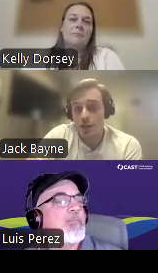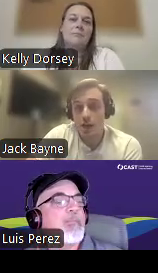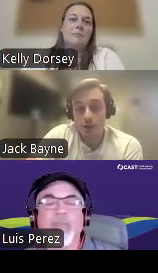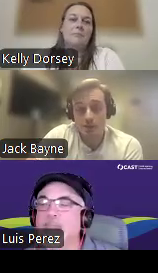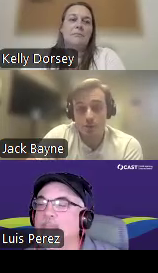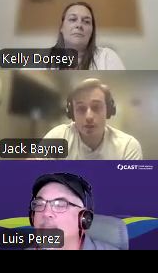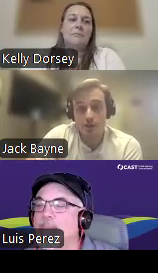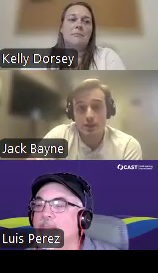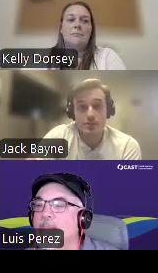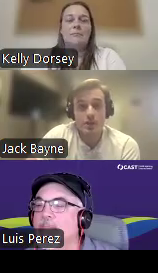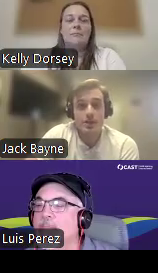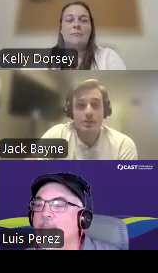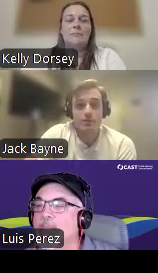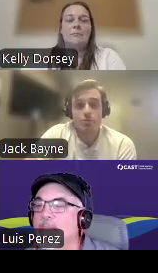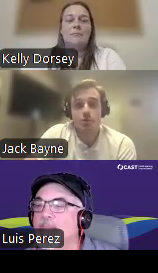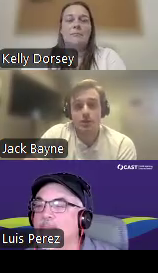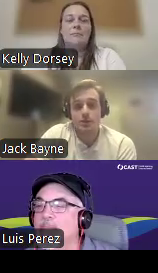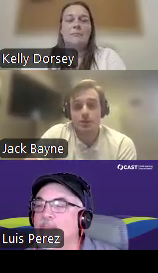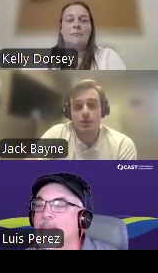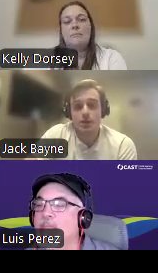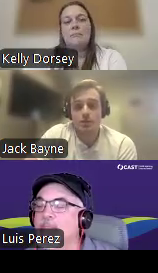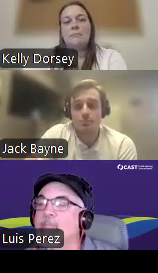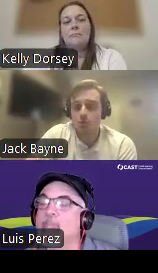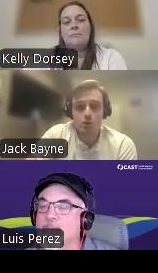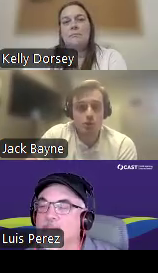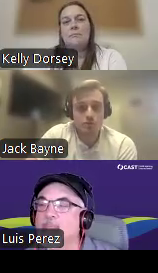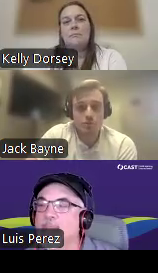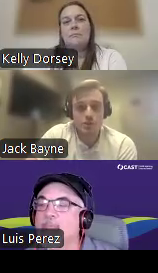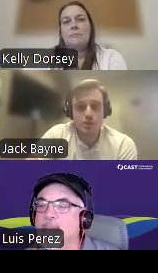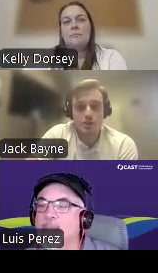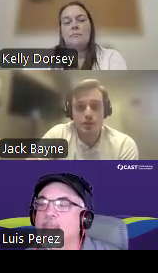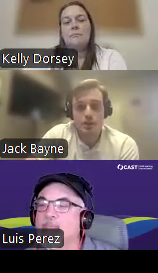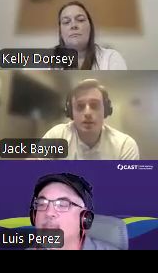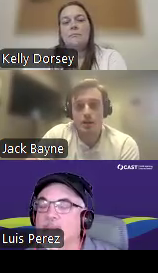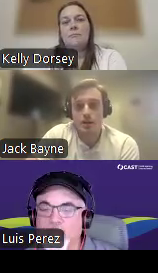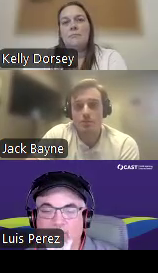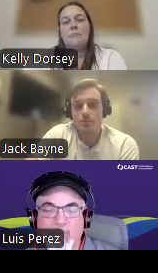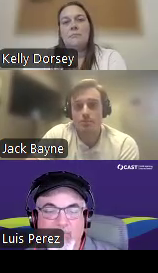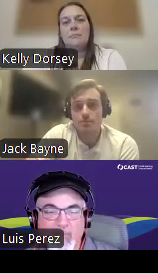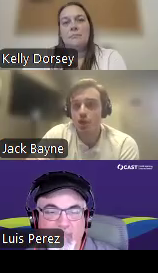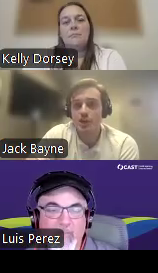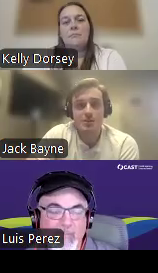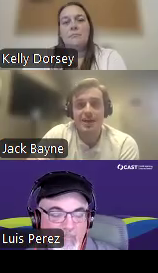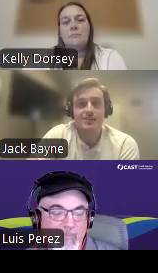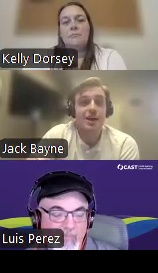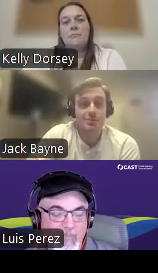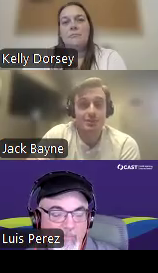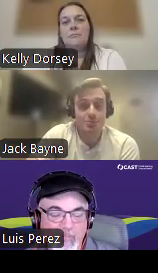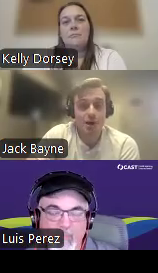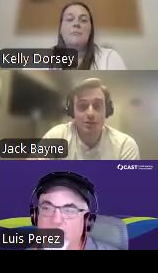chatbots especially is never putting your personal information in there, trying to be as anonymous as